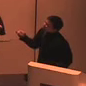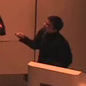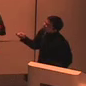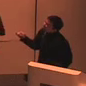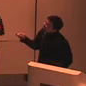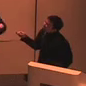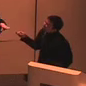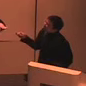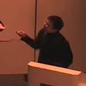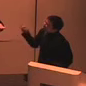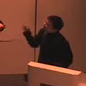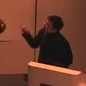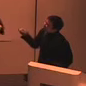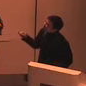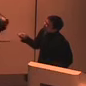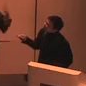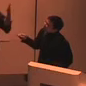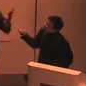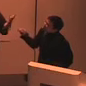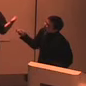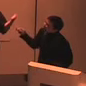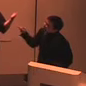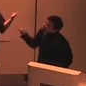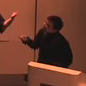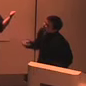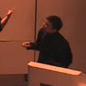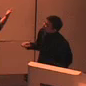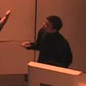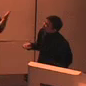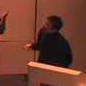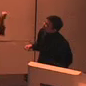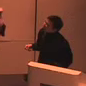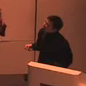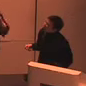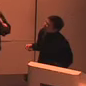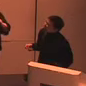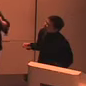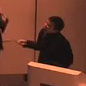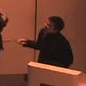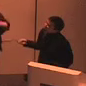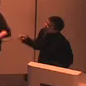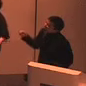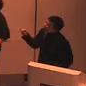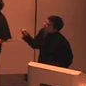open area, trees, with many stairs, and you can go up.